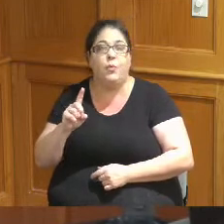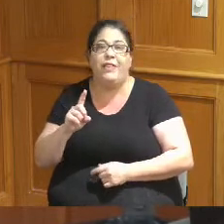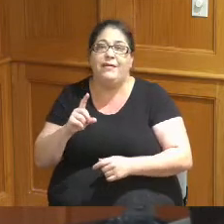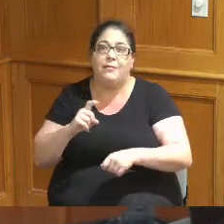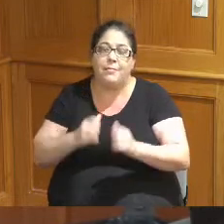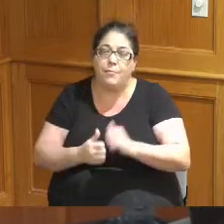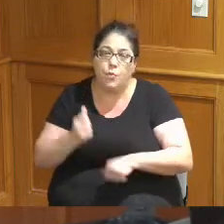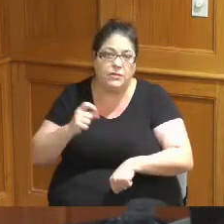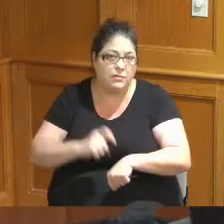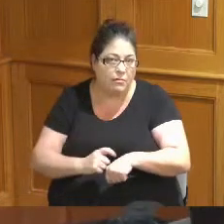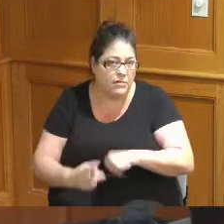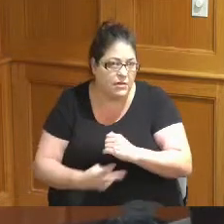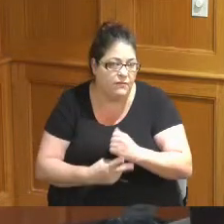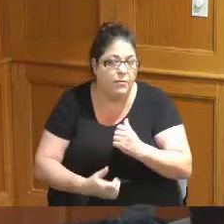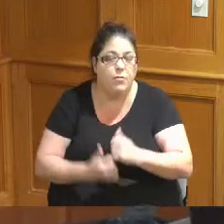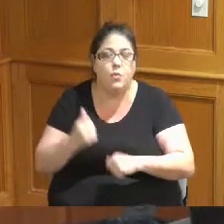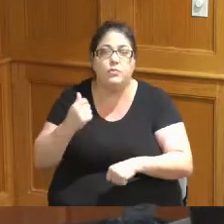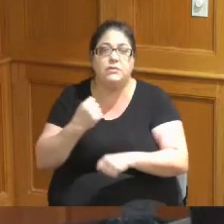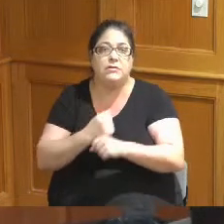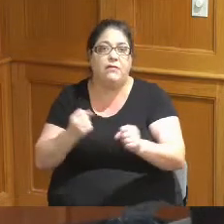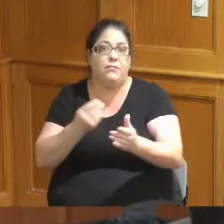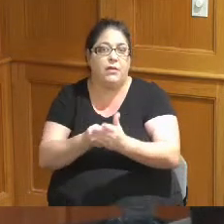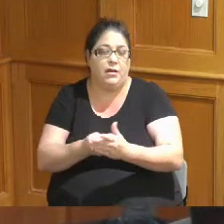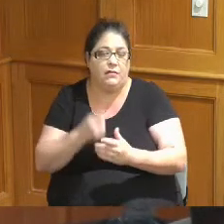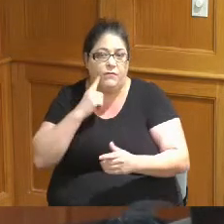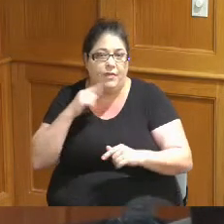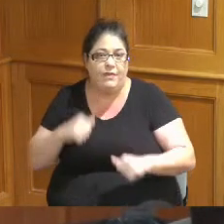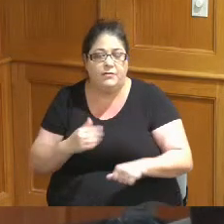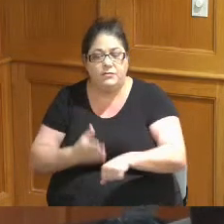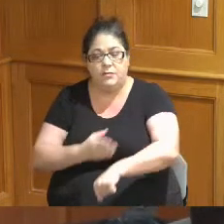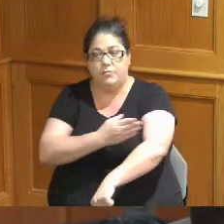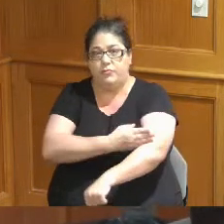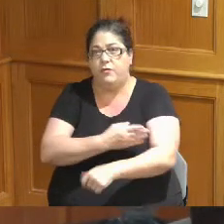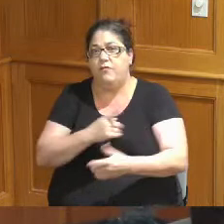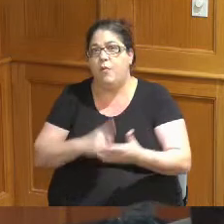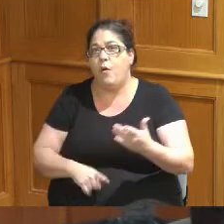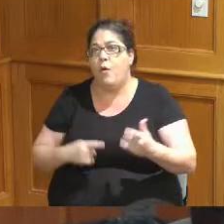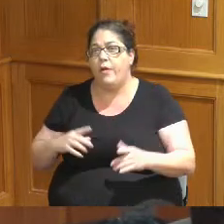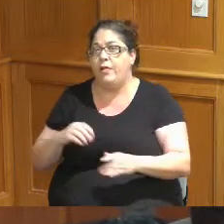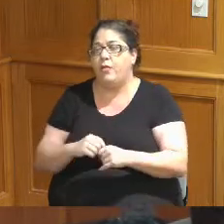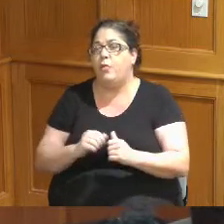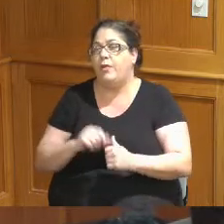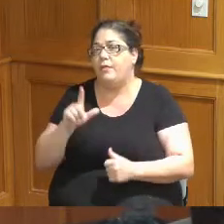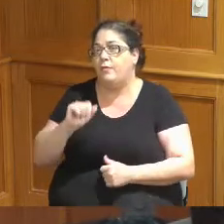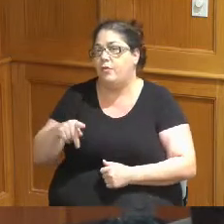manner by including these improvements in the existing Loop improvements project which has a